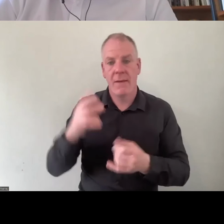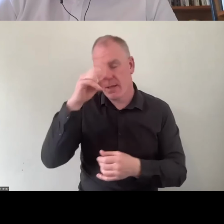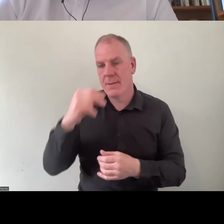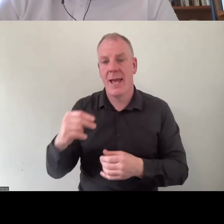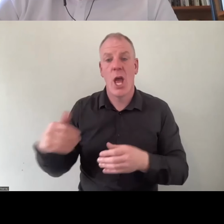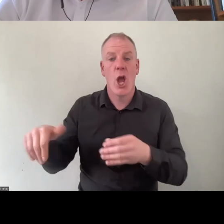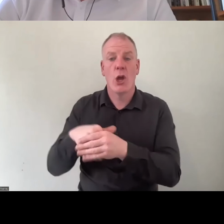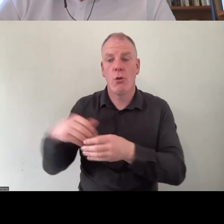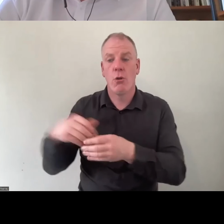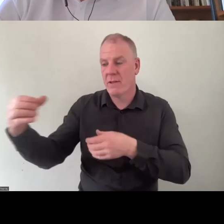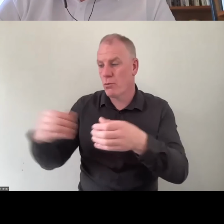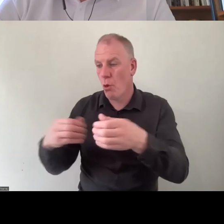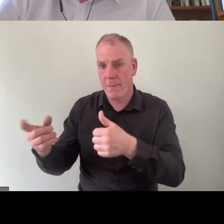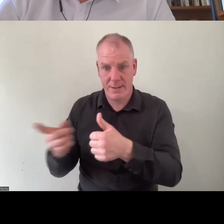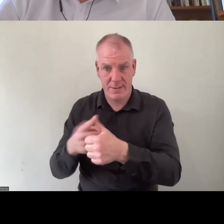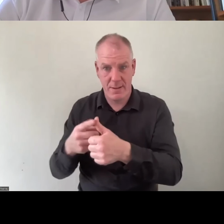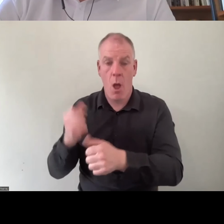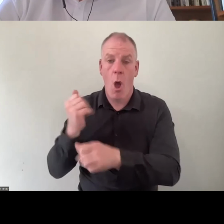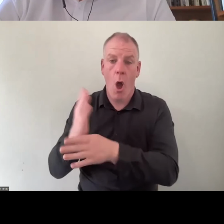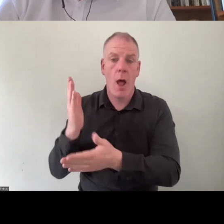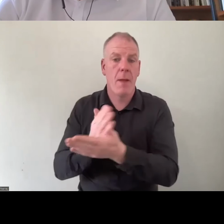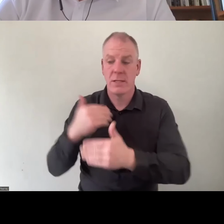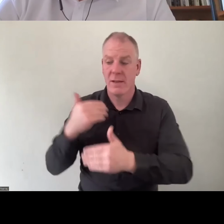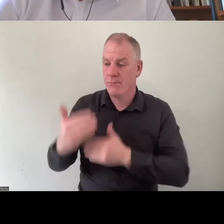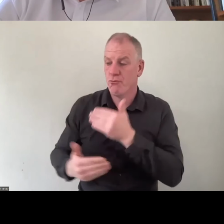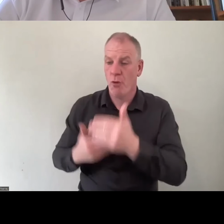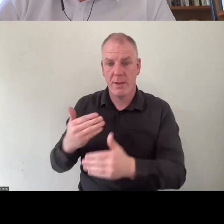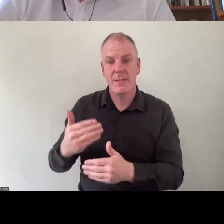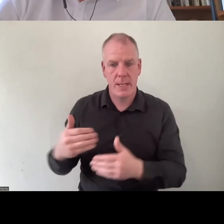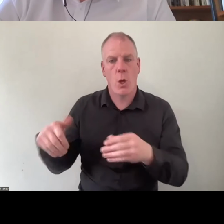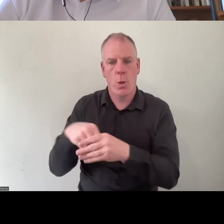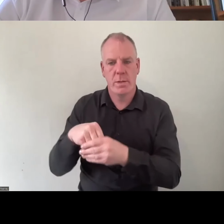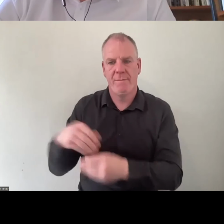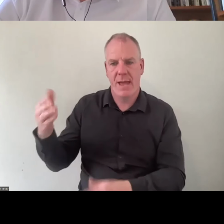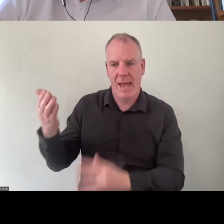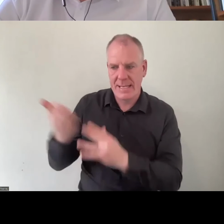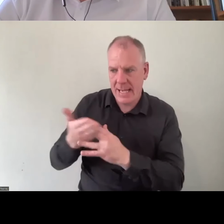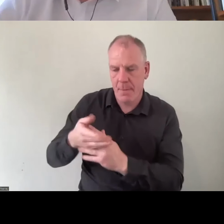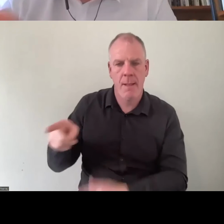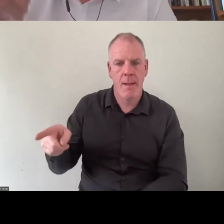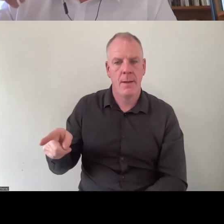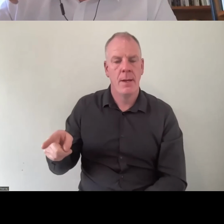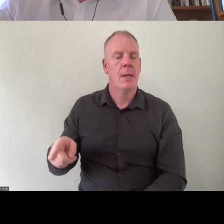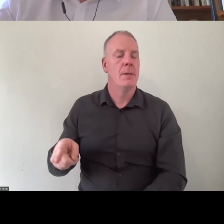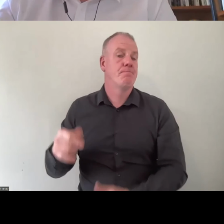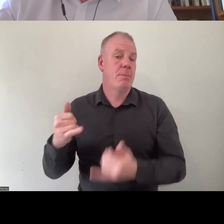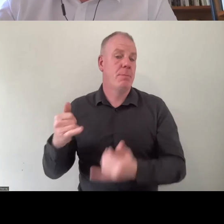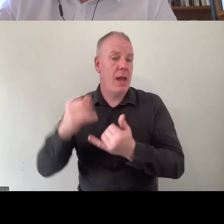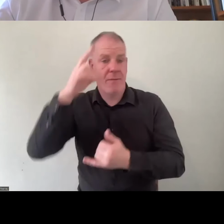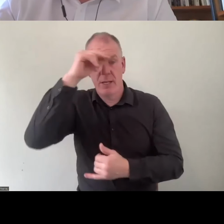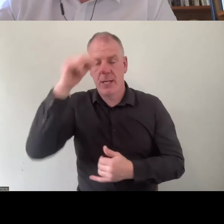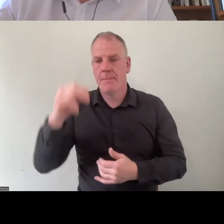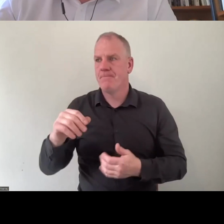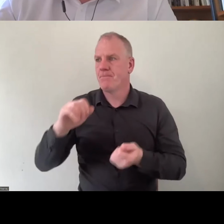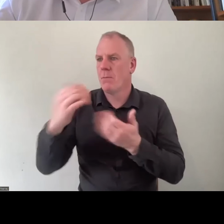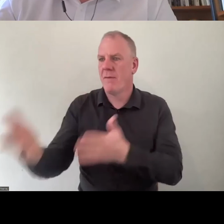so making sure all aspects of your recruitment process are fully accessible. That could be everything from providing information in alternative formats